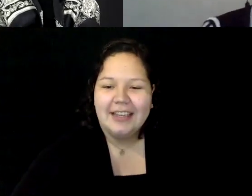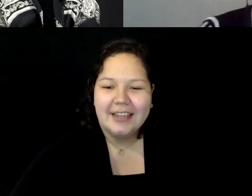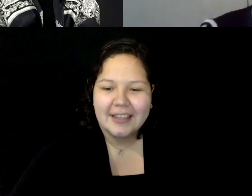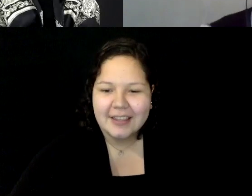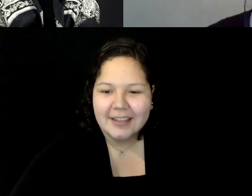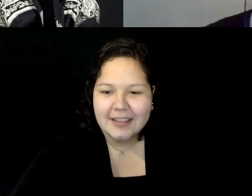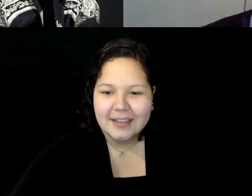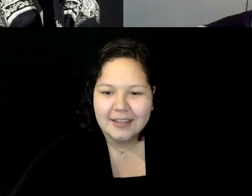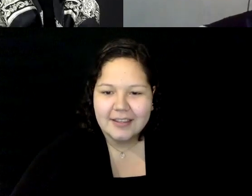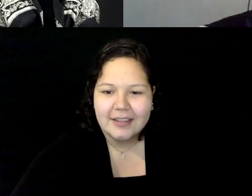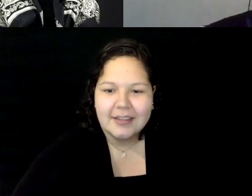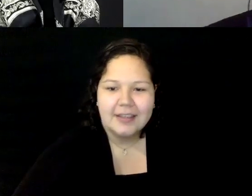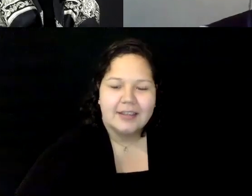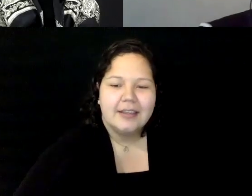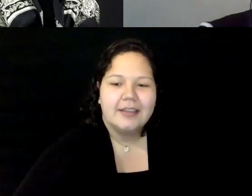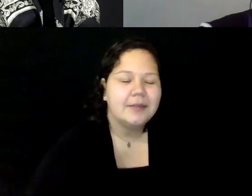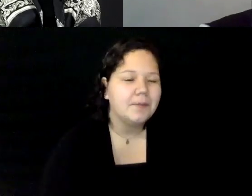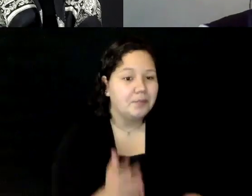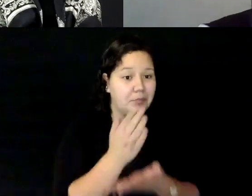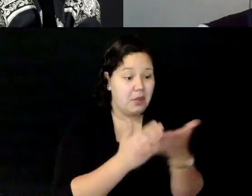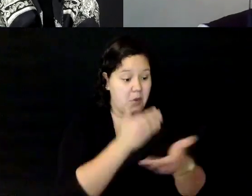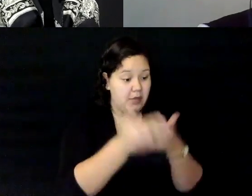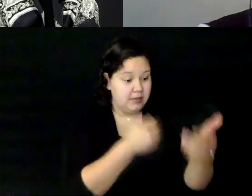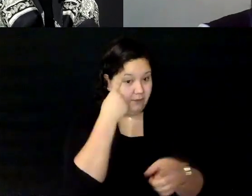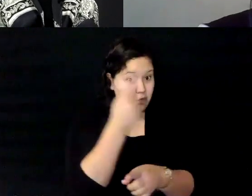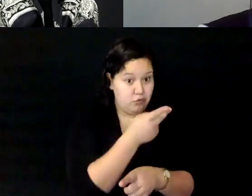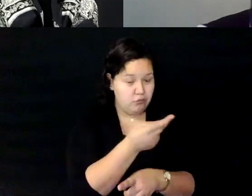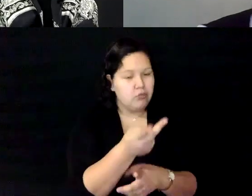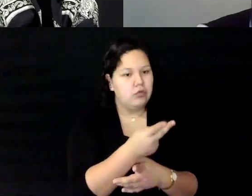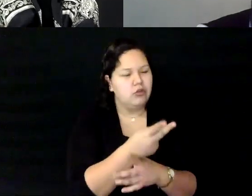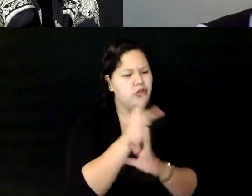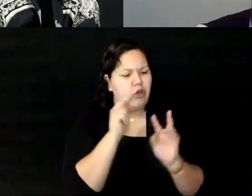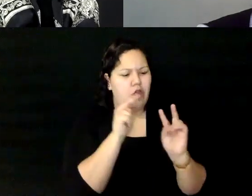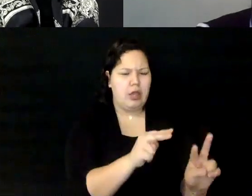So Ying says, "Part of the process for you is also to explore the root of your own cultures.